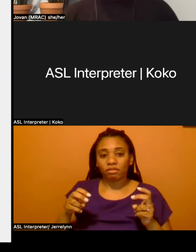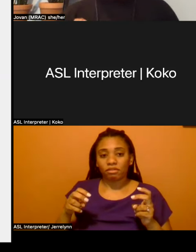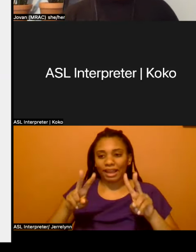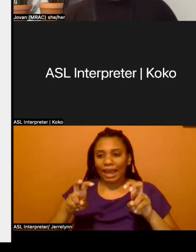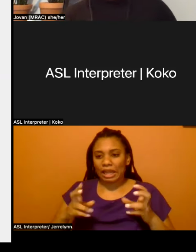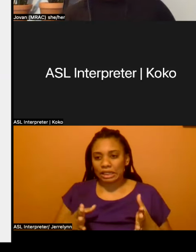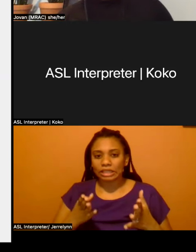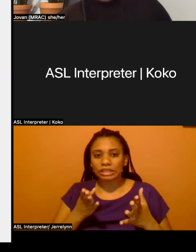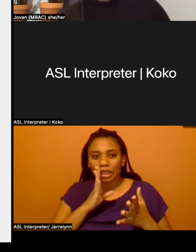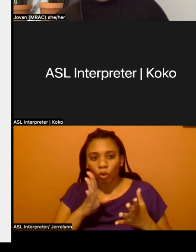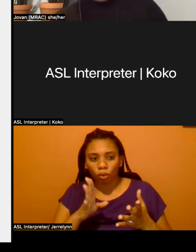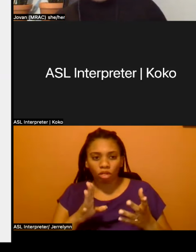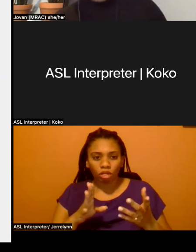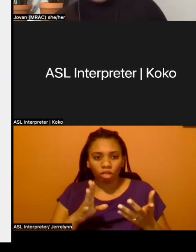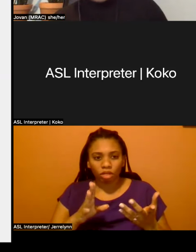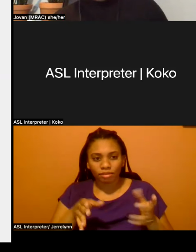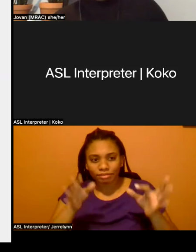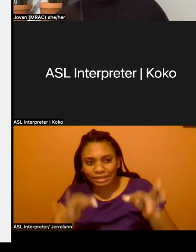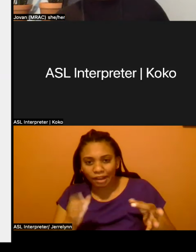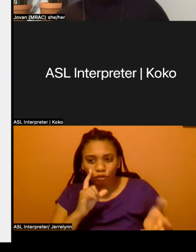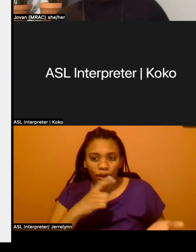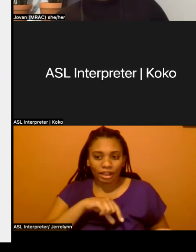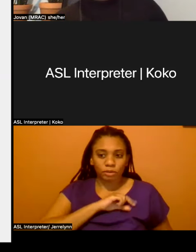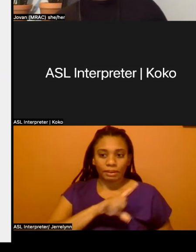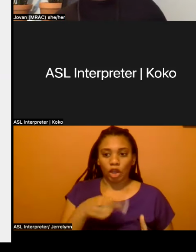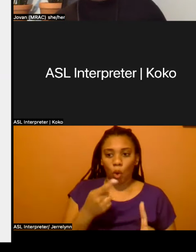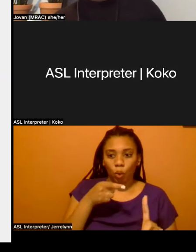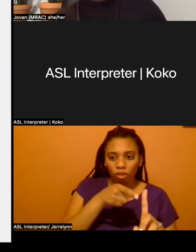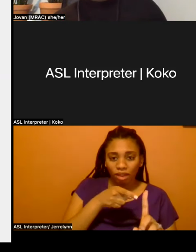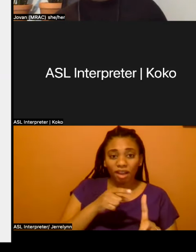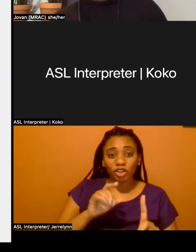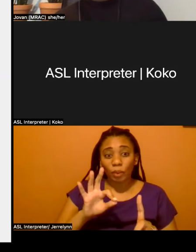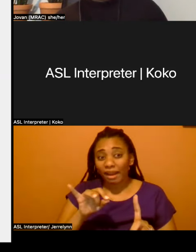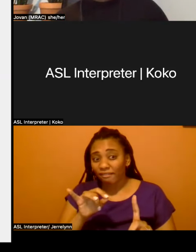If questions arise, or additional clarity is needed,